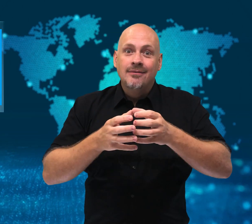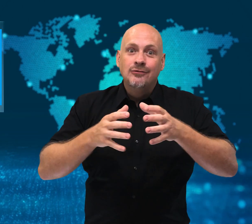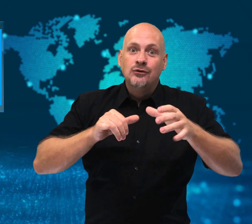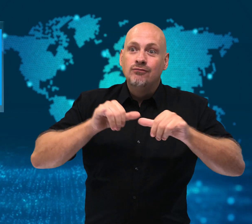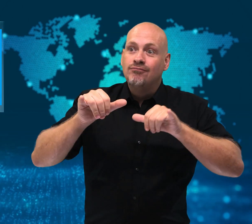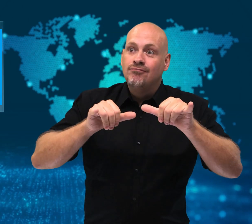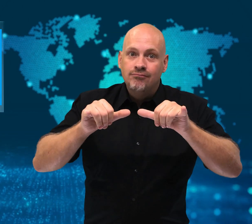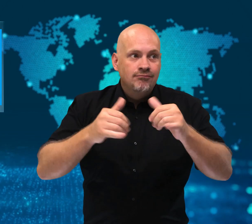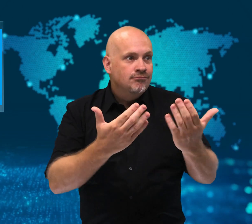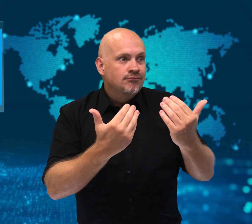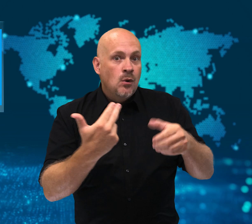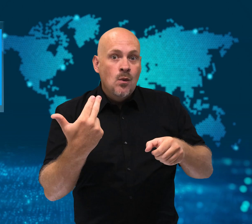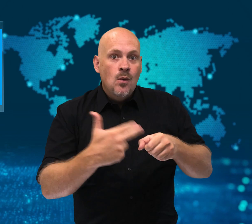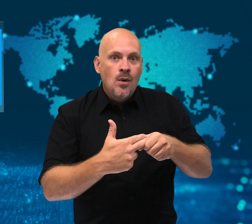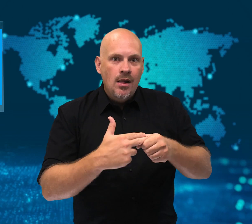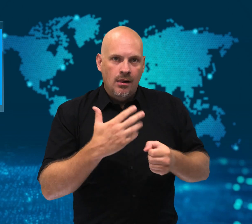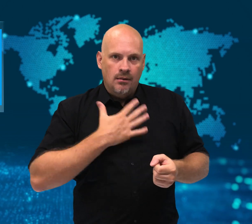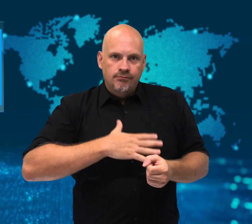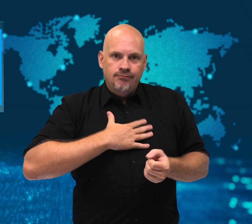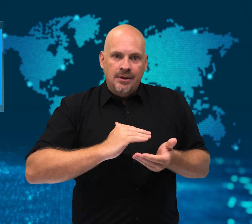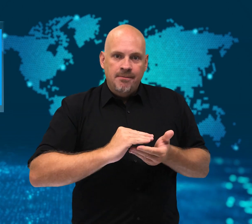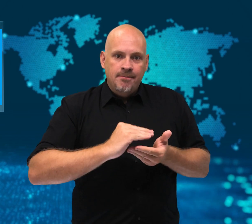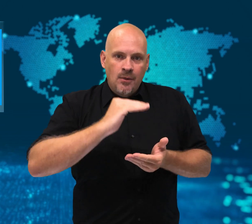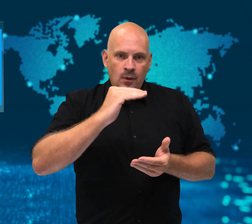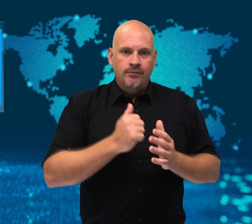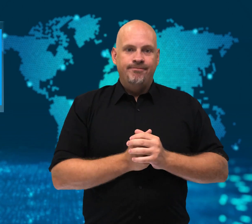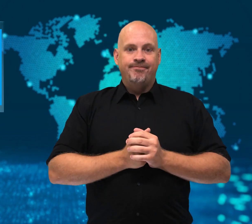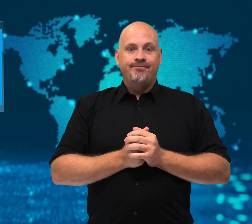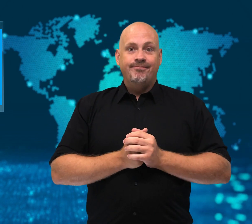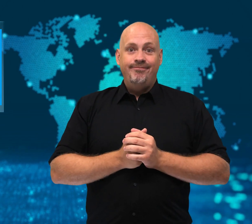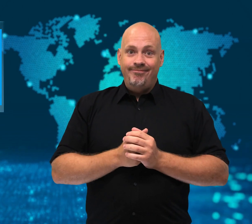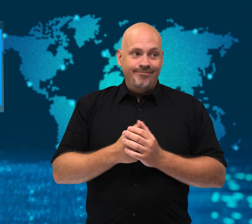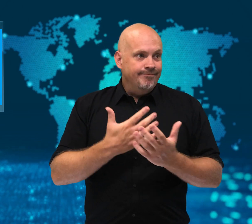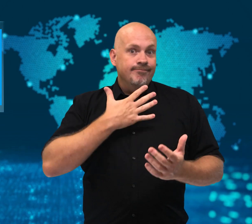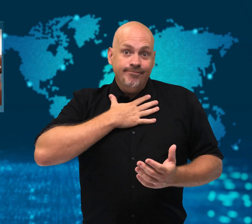Despite a need for more oil,